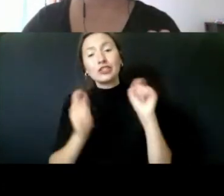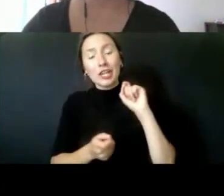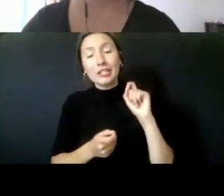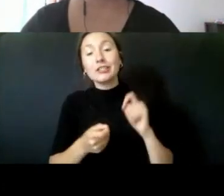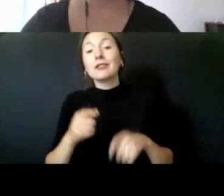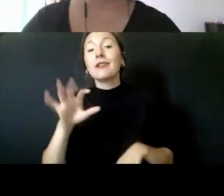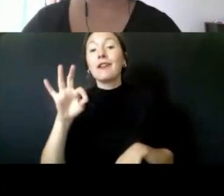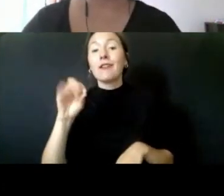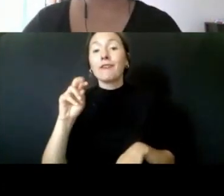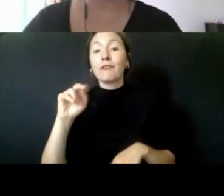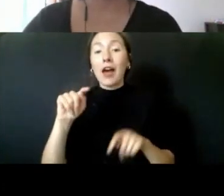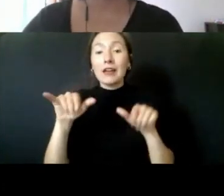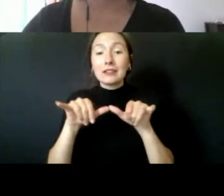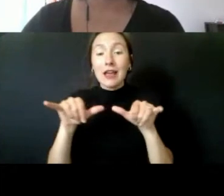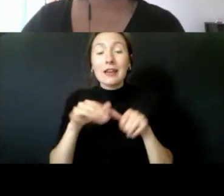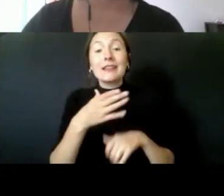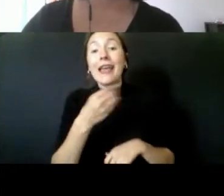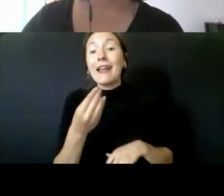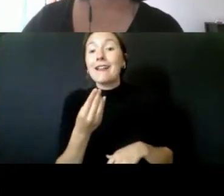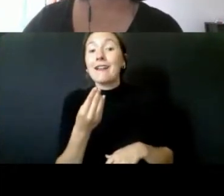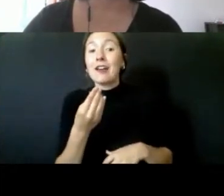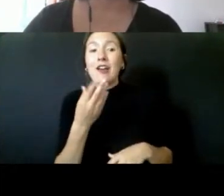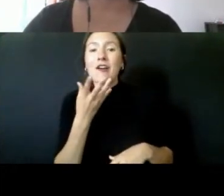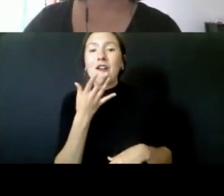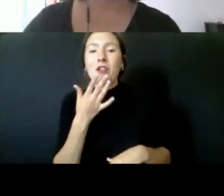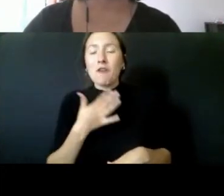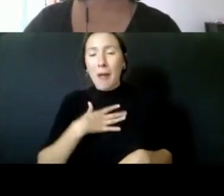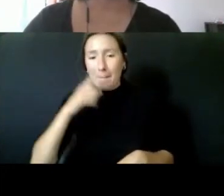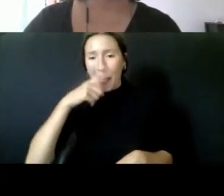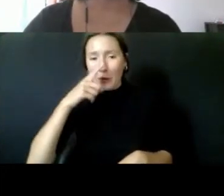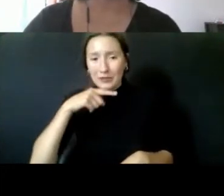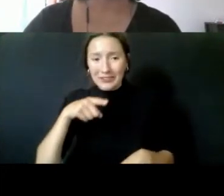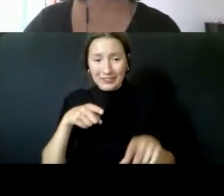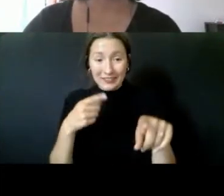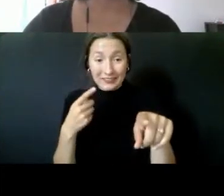and you can just do that by going over here and it's kind of the ease of access menu